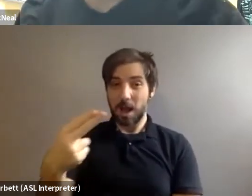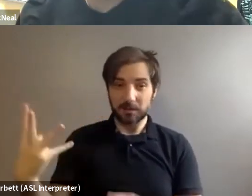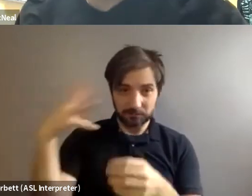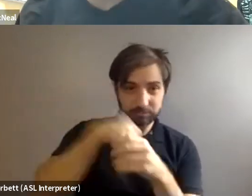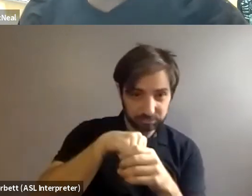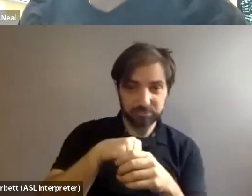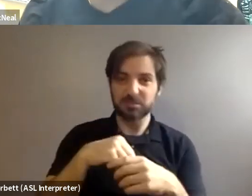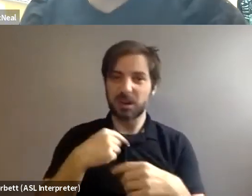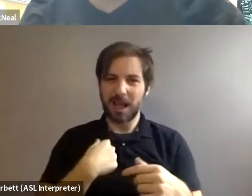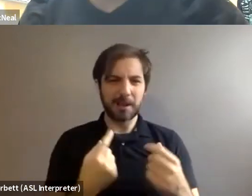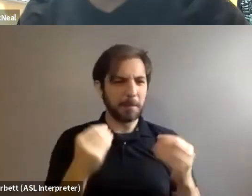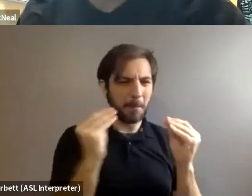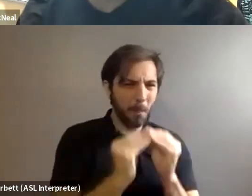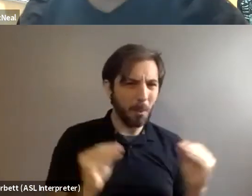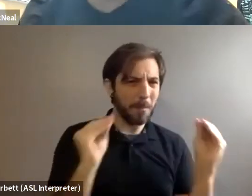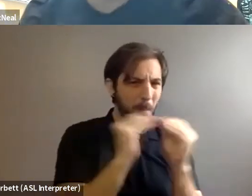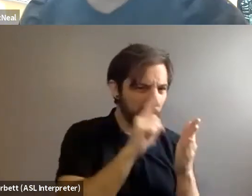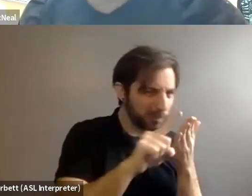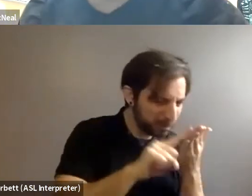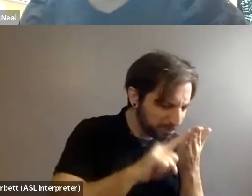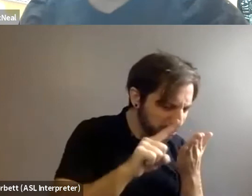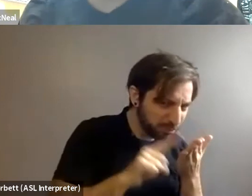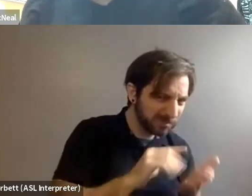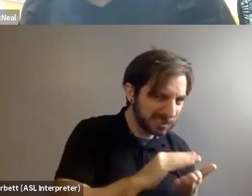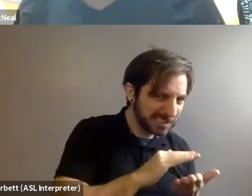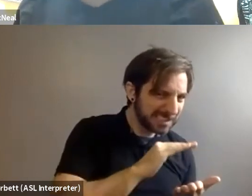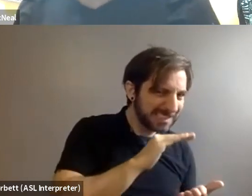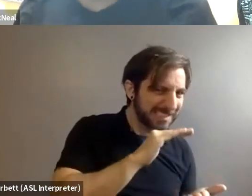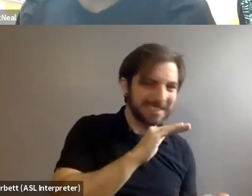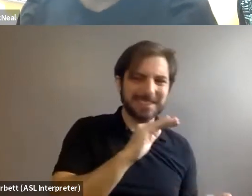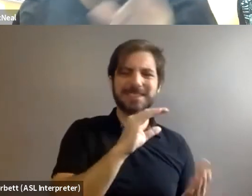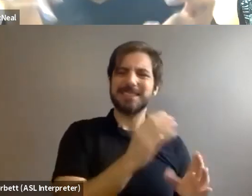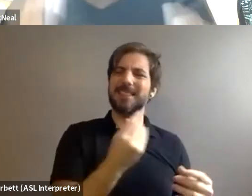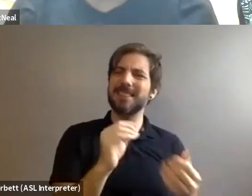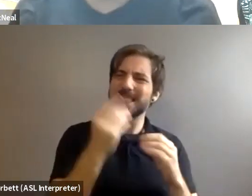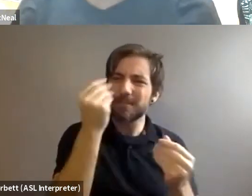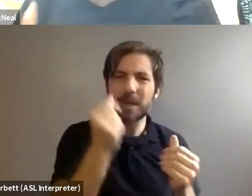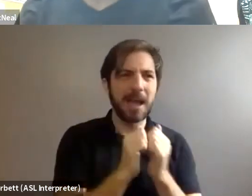and i just kind of was thinking about you know well how can i get by and you know what